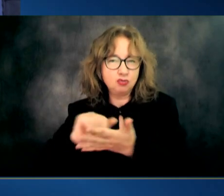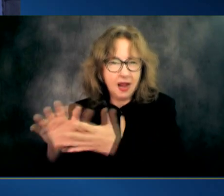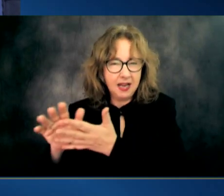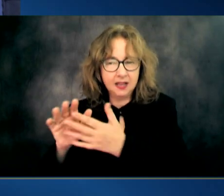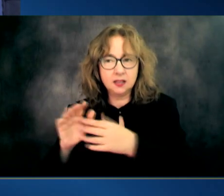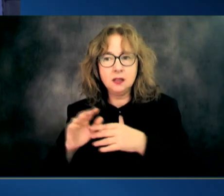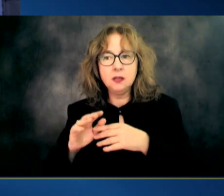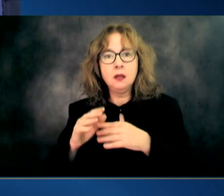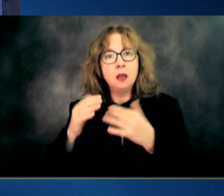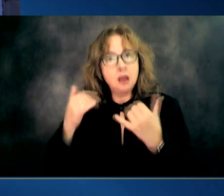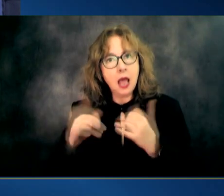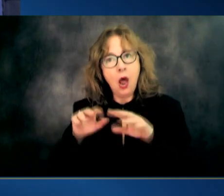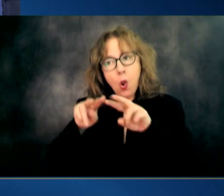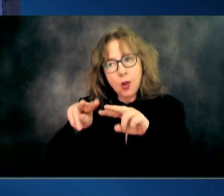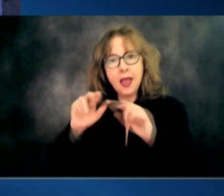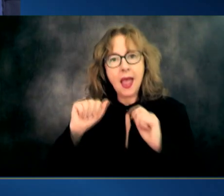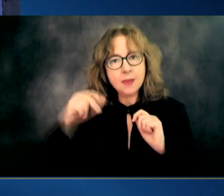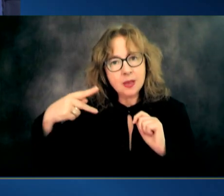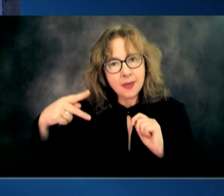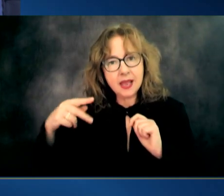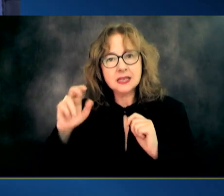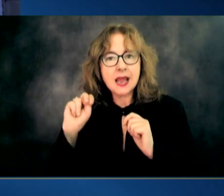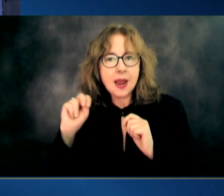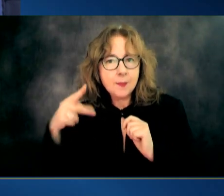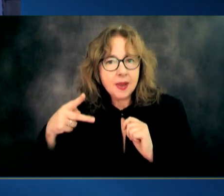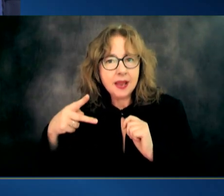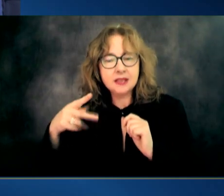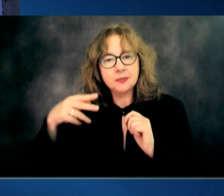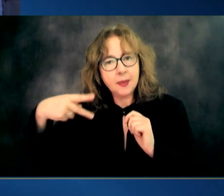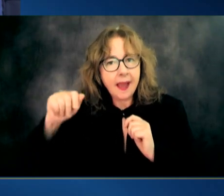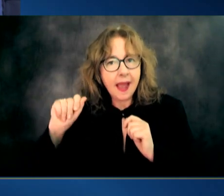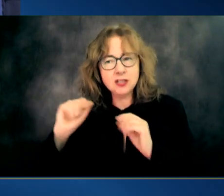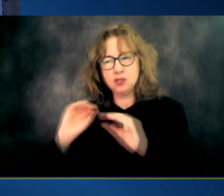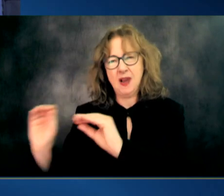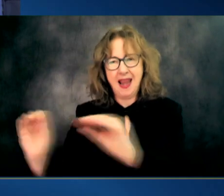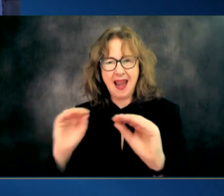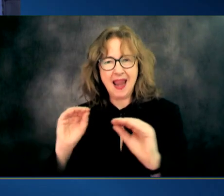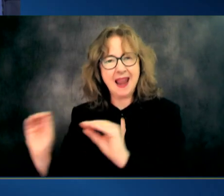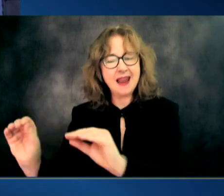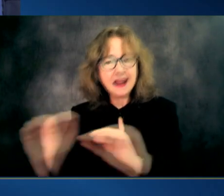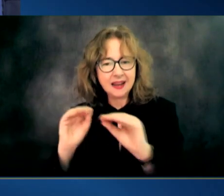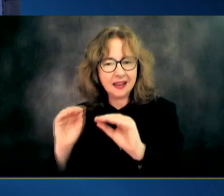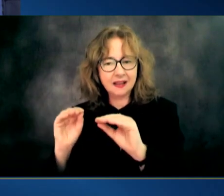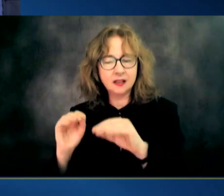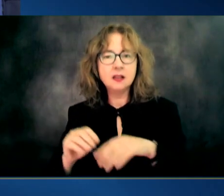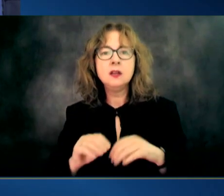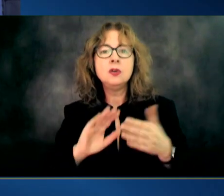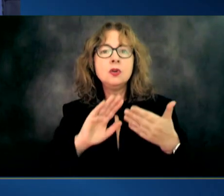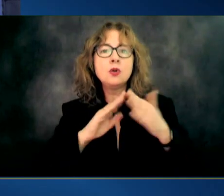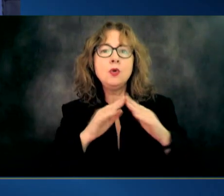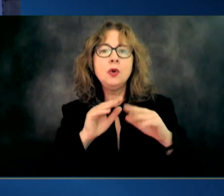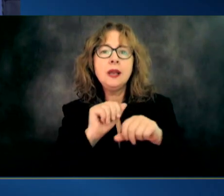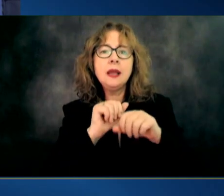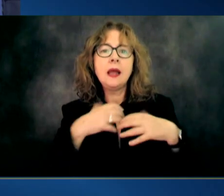nurse practitioners, and physician assistants. They're training community health workers. I think I talked about our coordinating center who's actually training